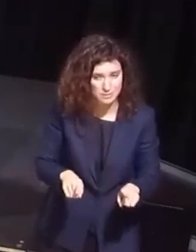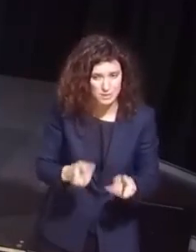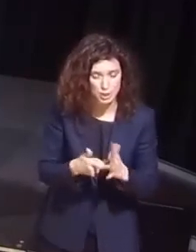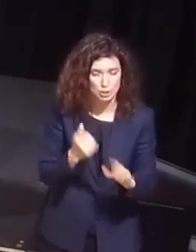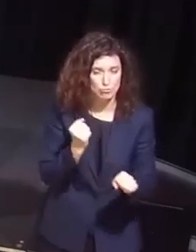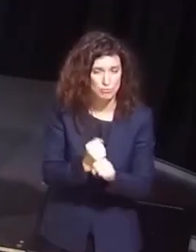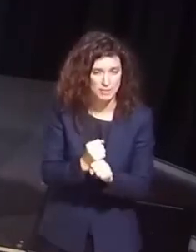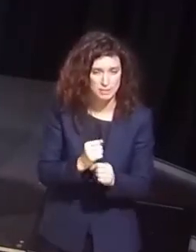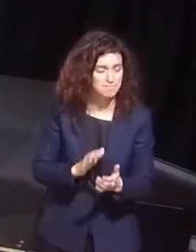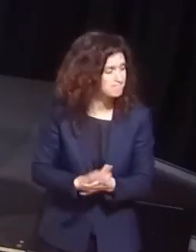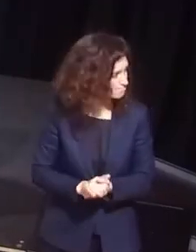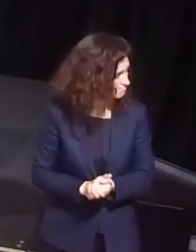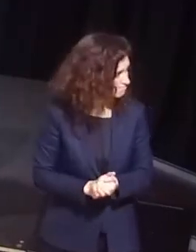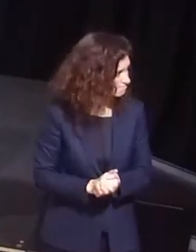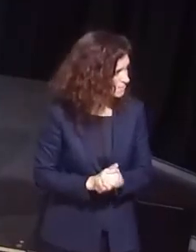And I'll read that poem from Hilary Pole.